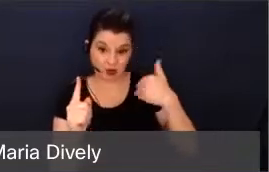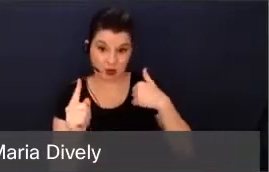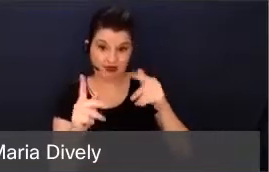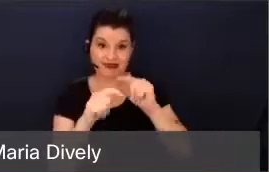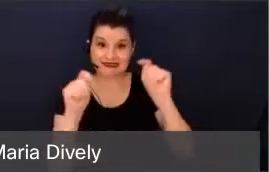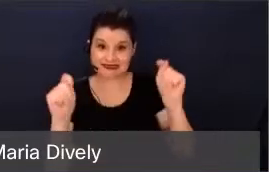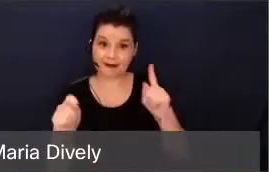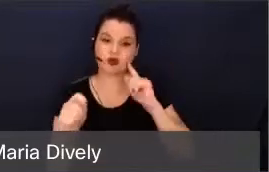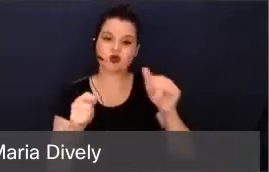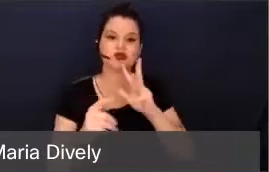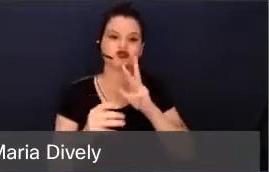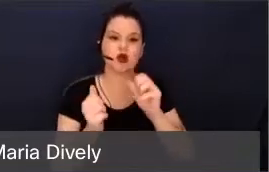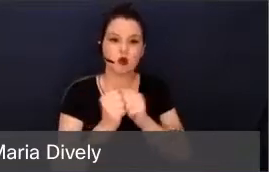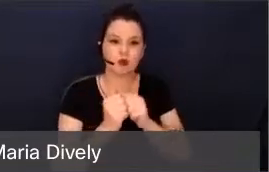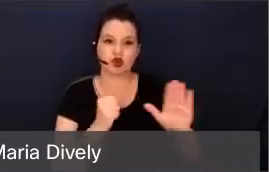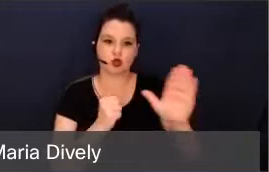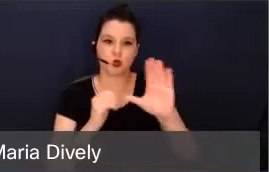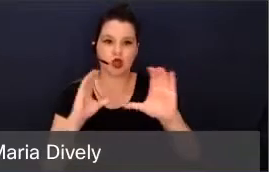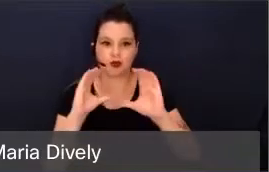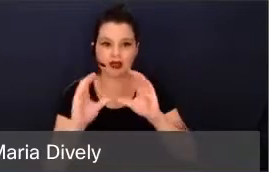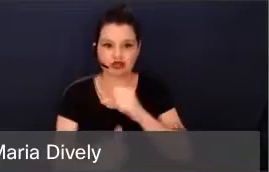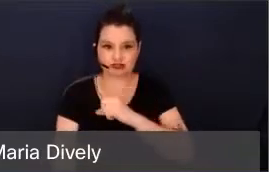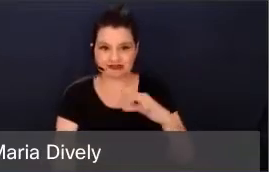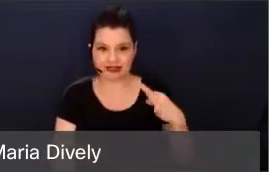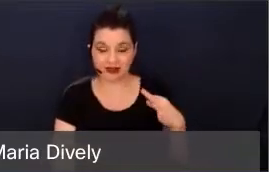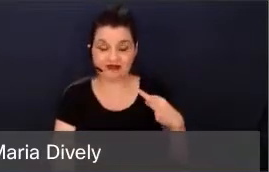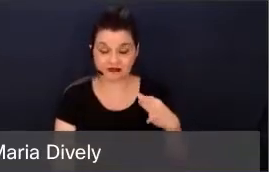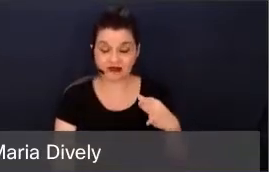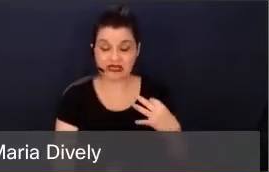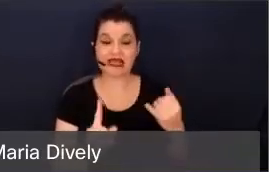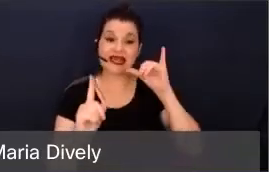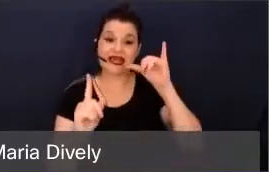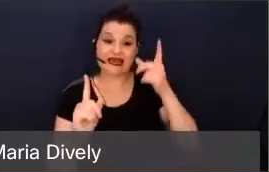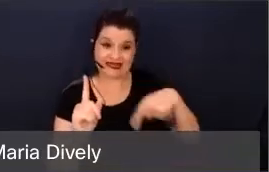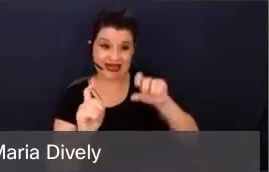you can talk to your communications staff and that they can help you